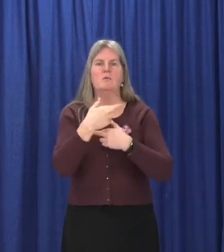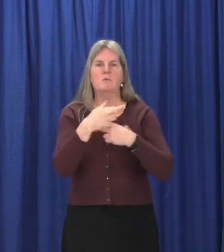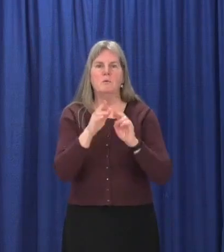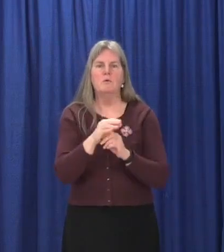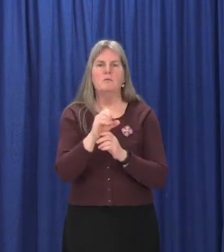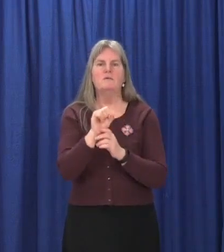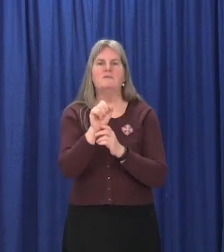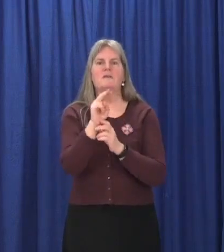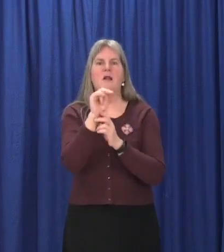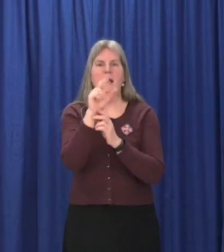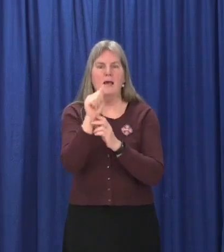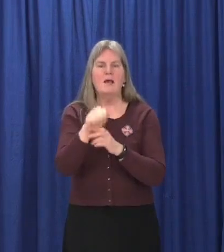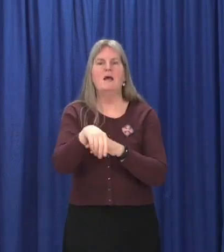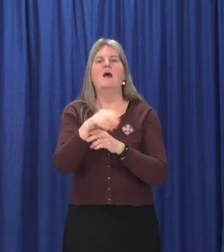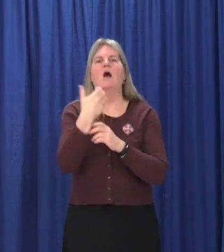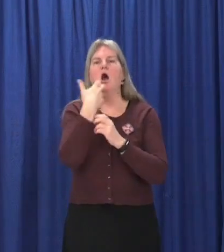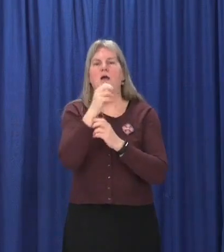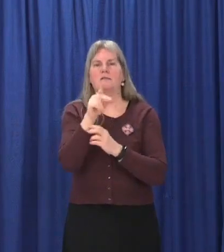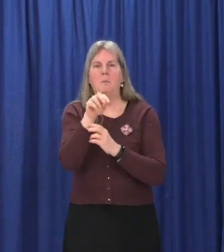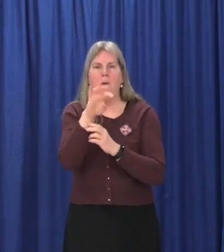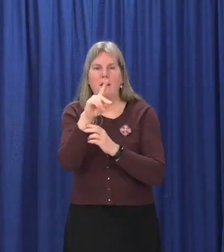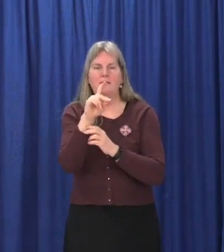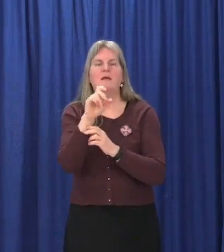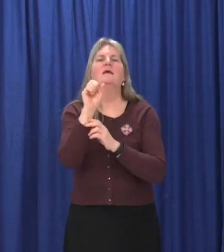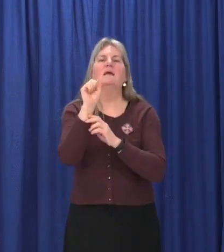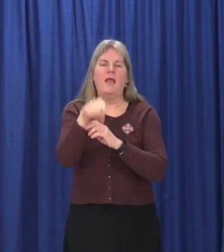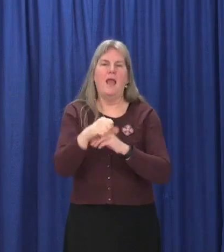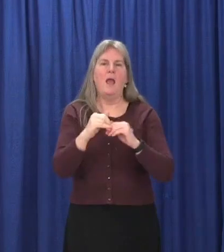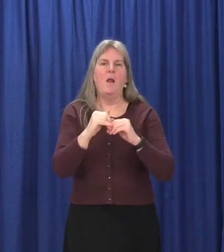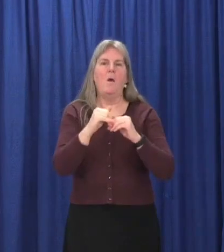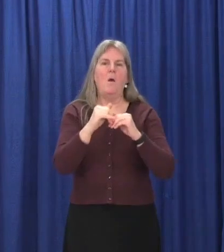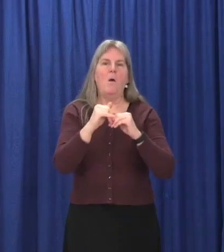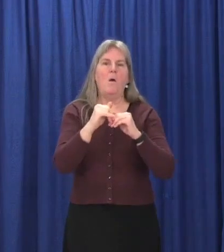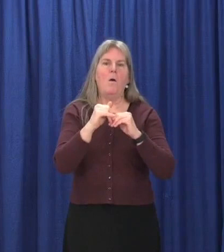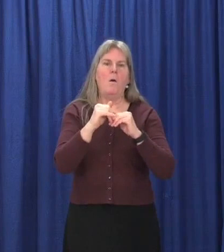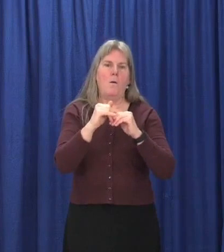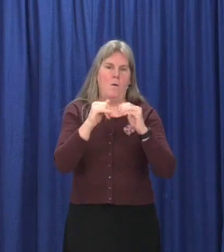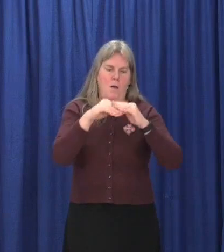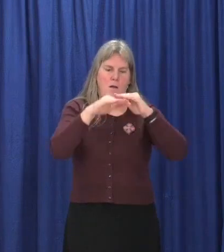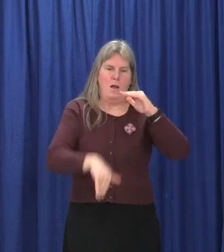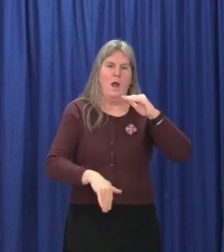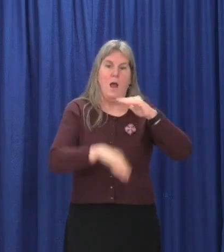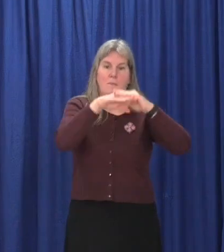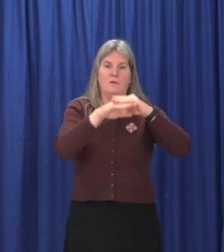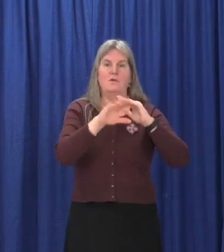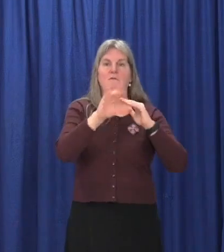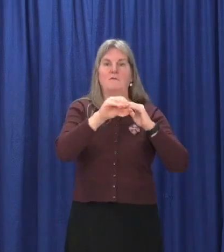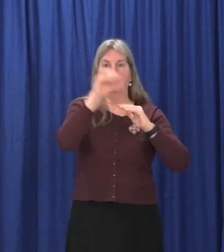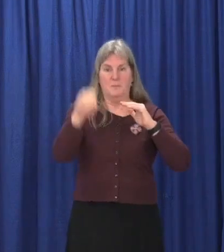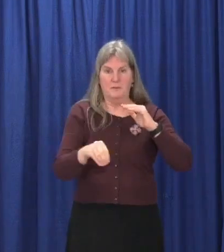may reopen up to 50% capacity with proof of vaccination requirements for those 19 years